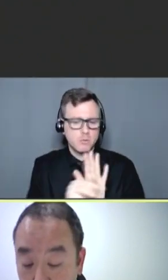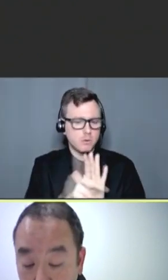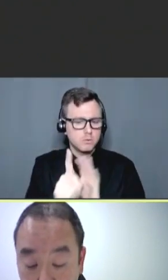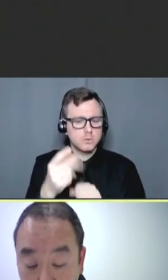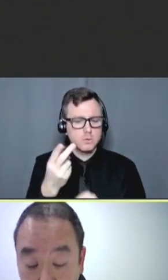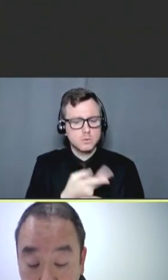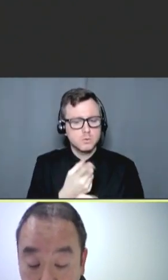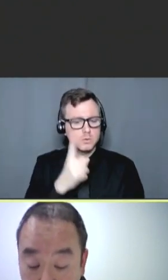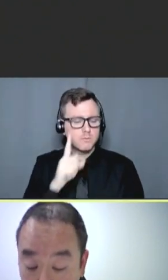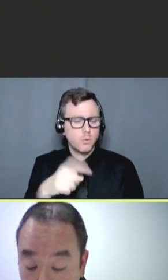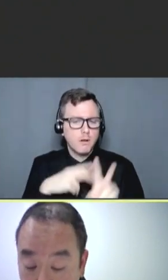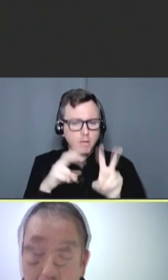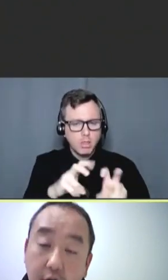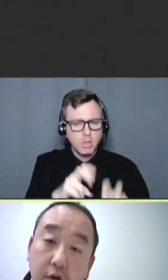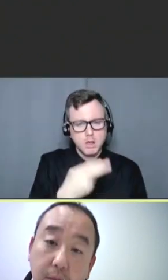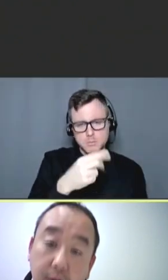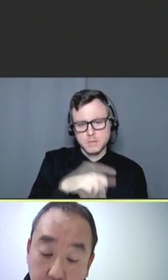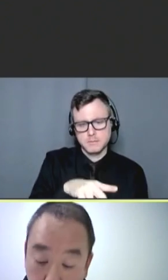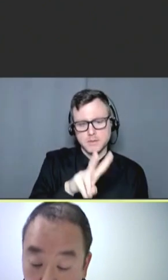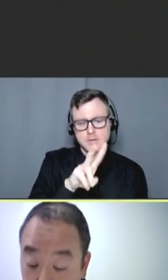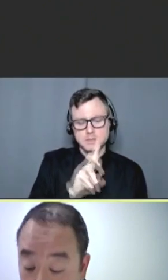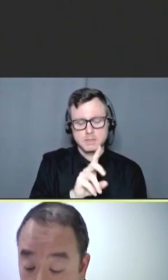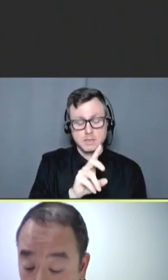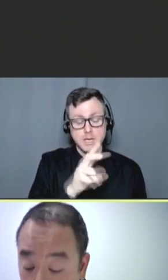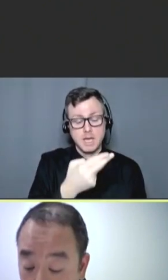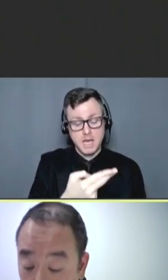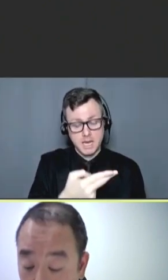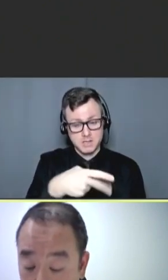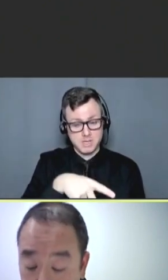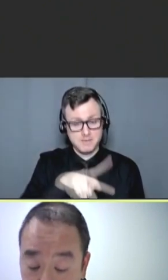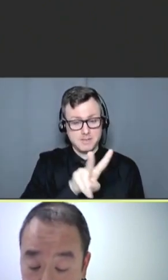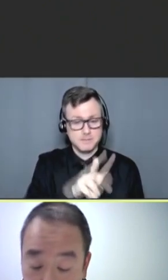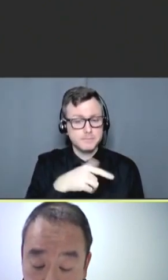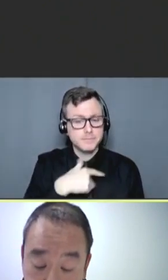all these sexual orientation groups, and what was found was among females,